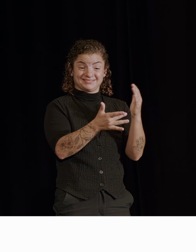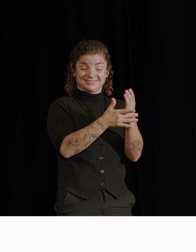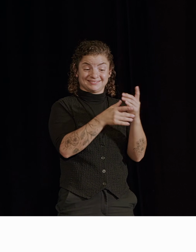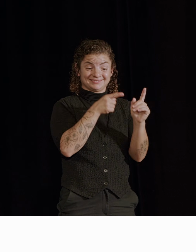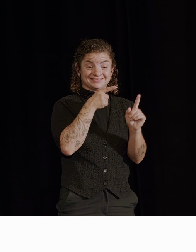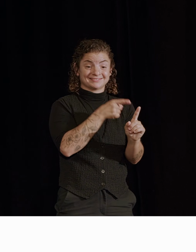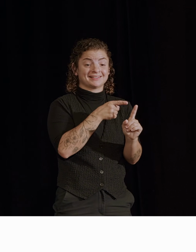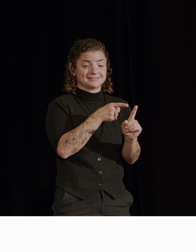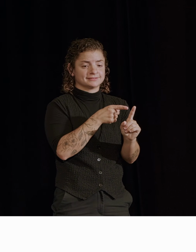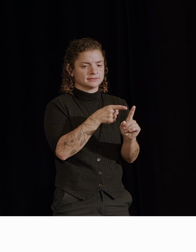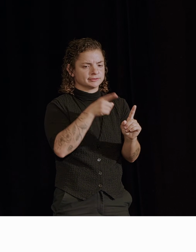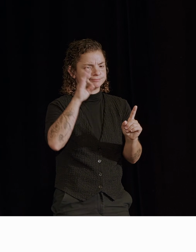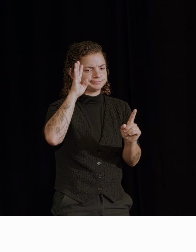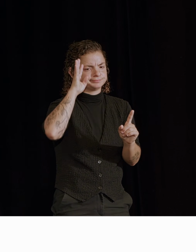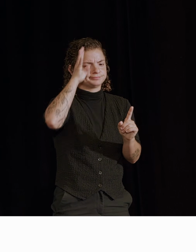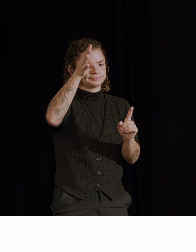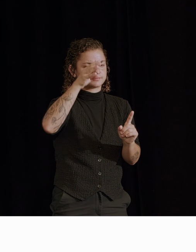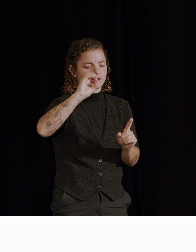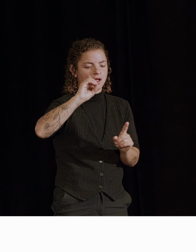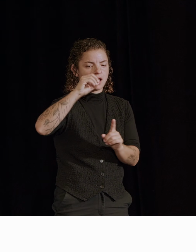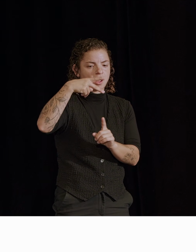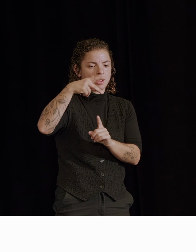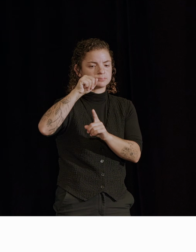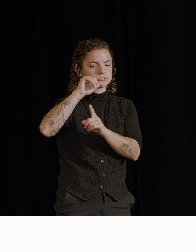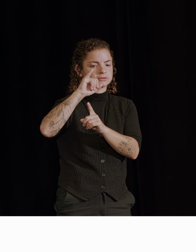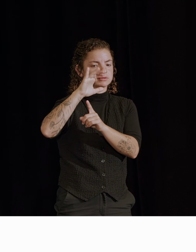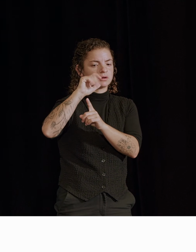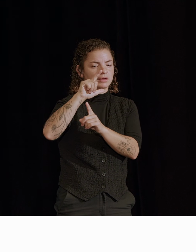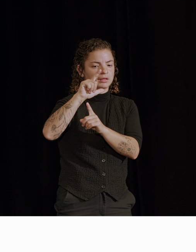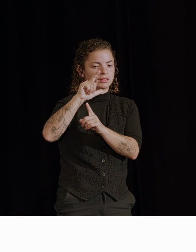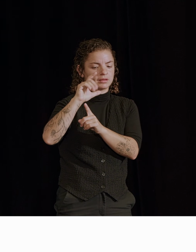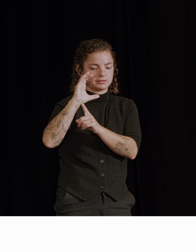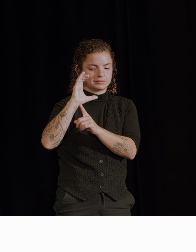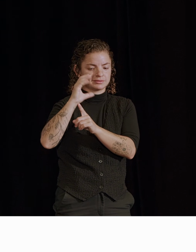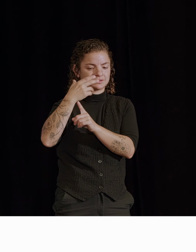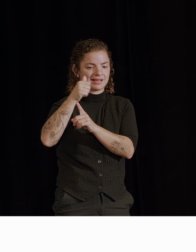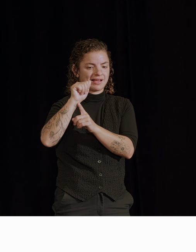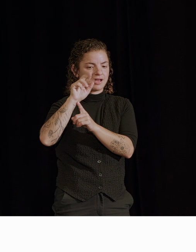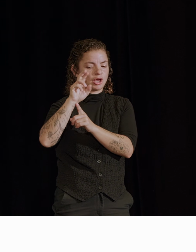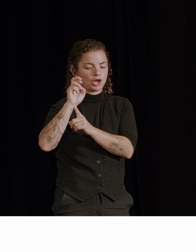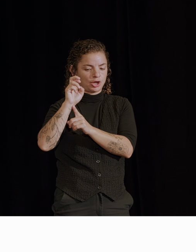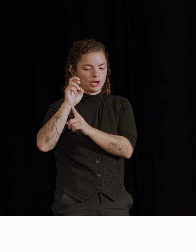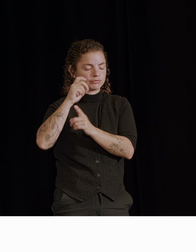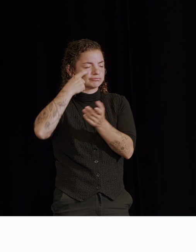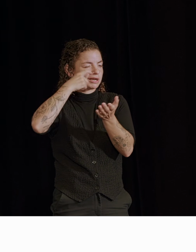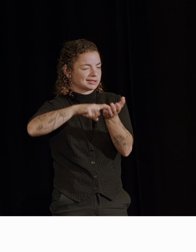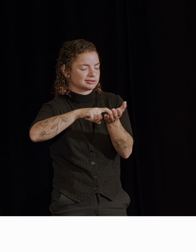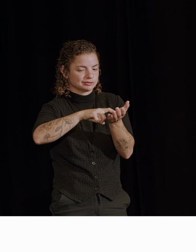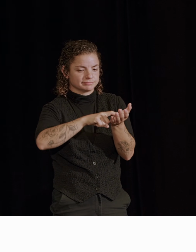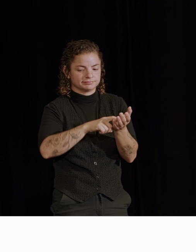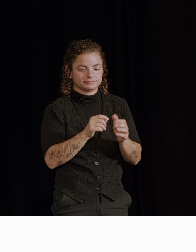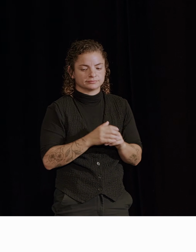optical character recognition, OCR, the technology that allows computers to take text and ingest it.